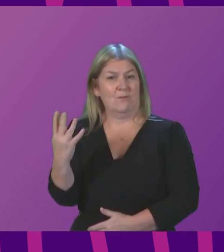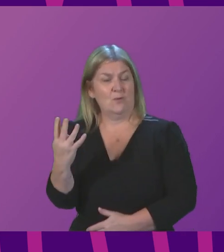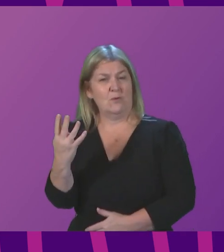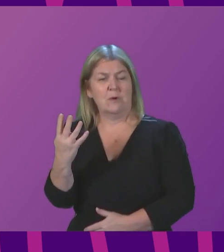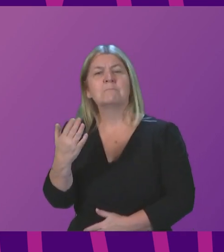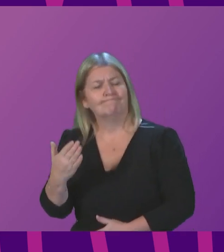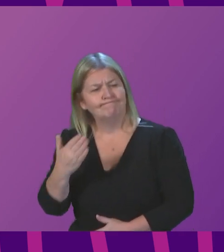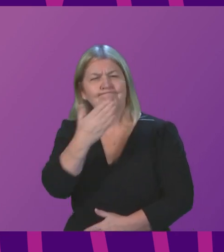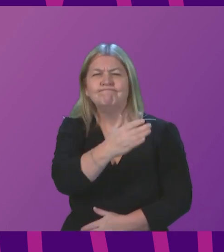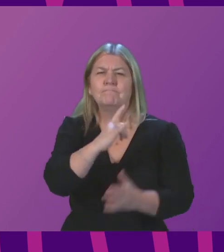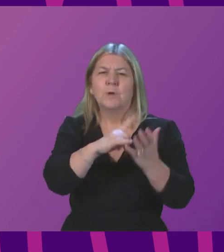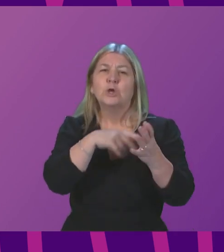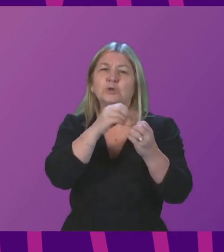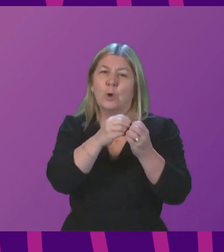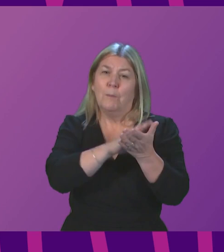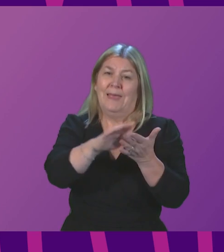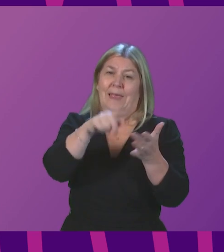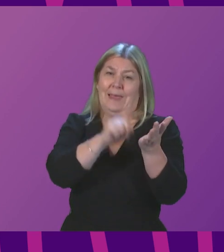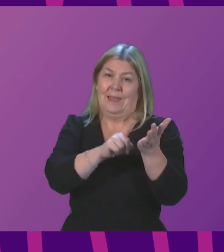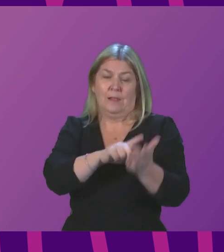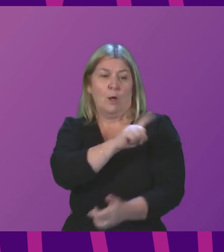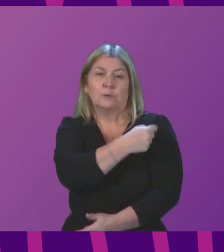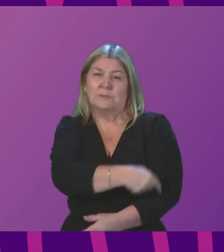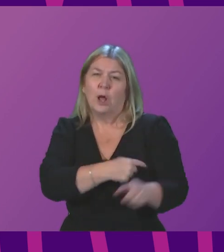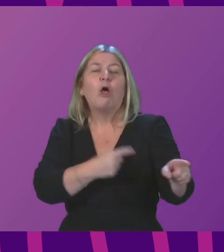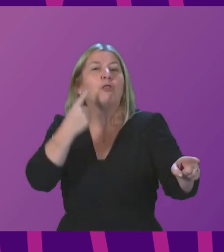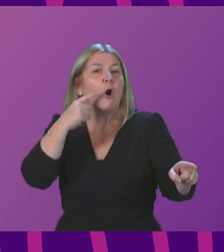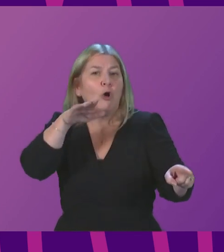thought that Mr Park’s son might have bacterial meningitis—a life-threatening condition.